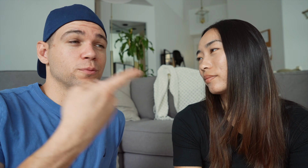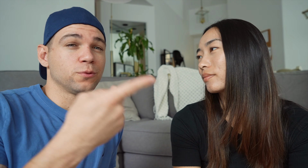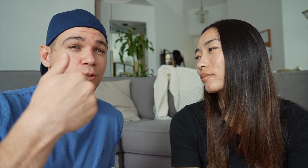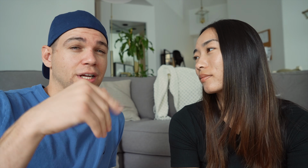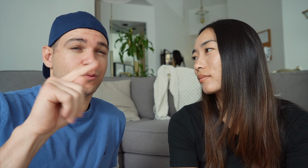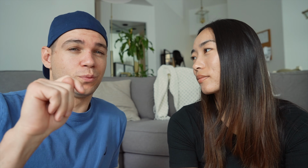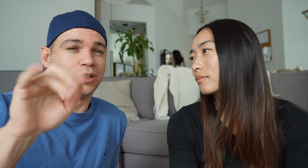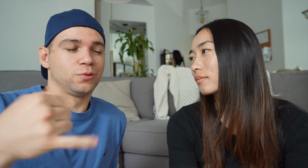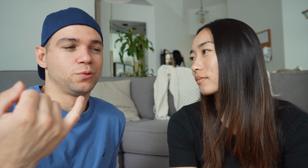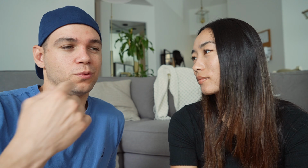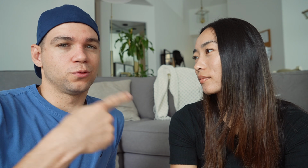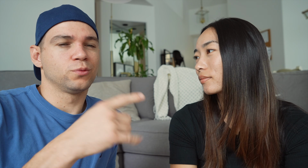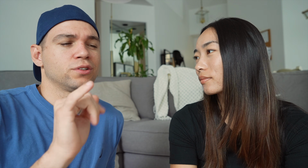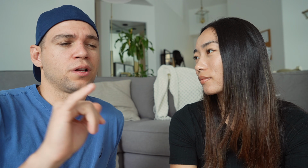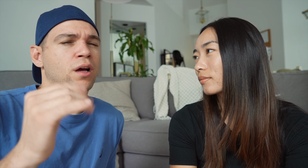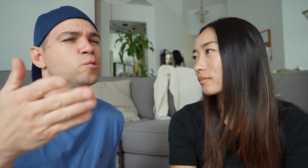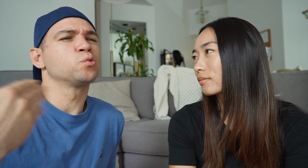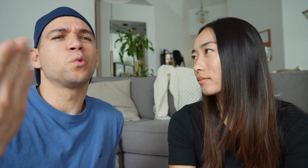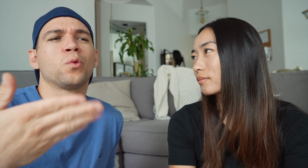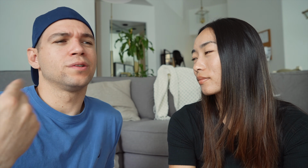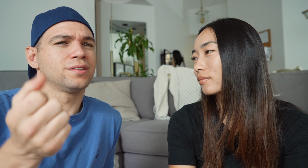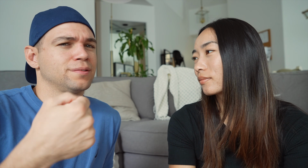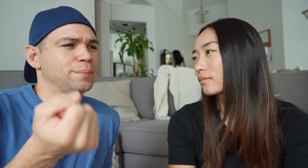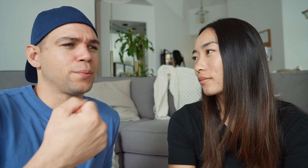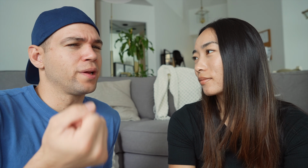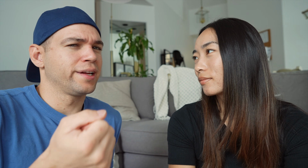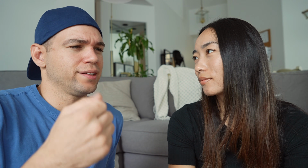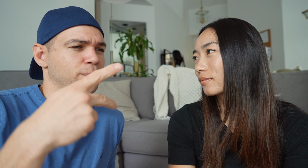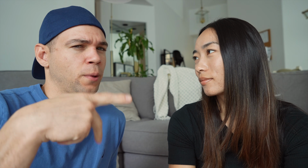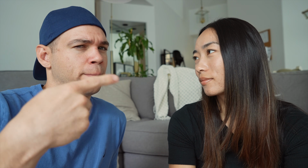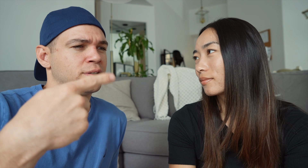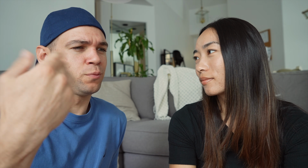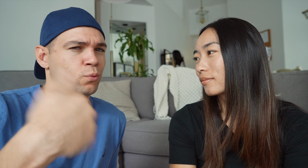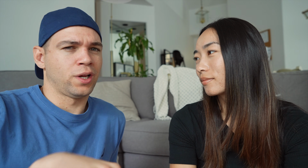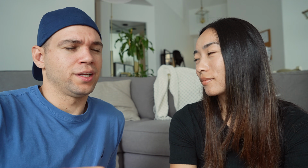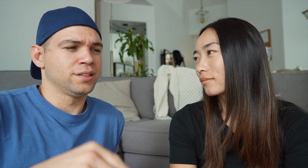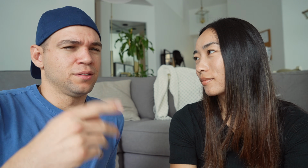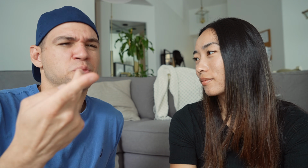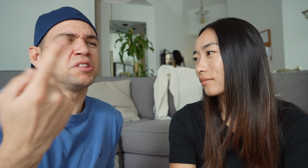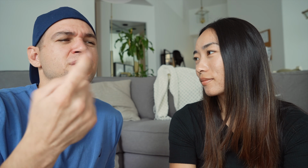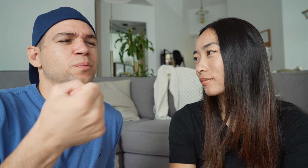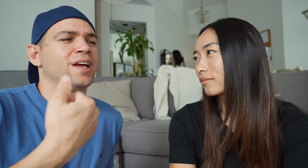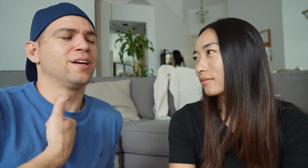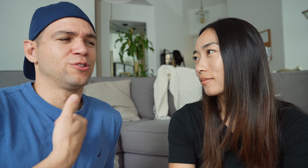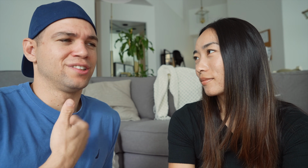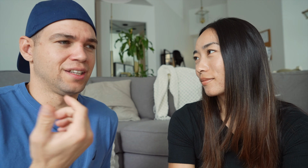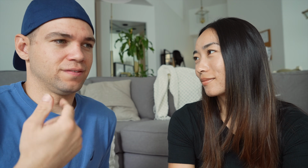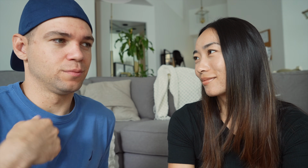R: When we were at TJ's, she was like "it's so easy to make pumpkin bread "We'll just make it ourselves"